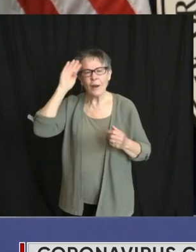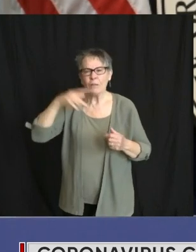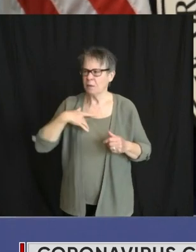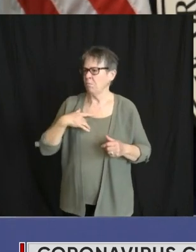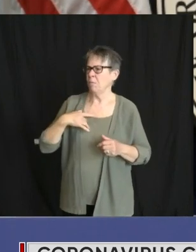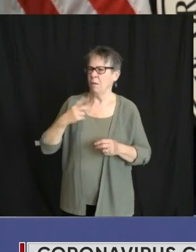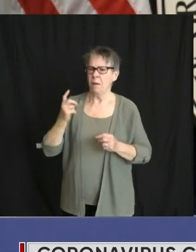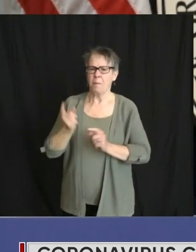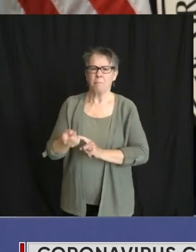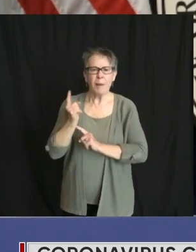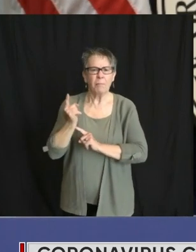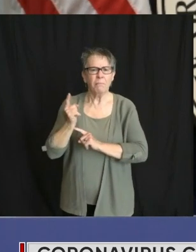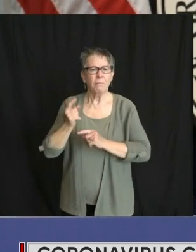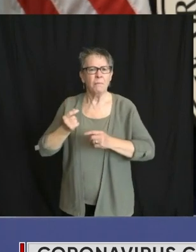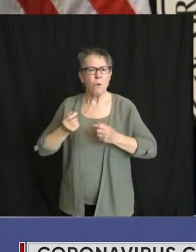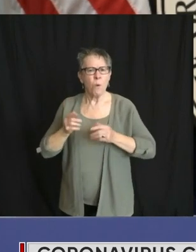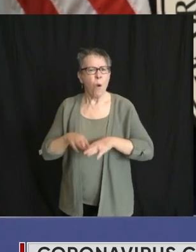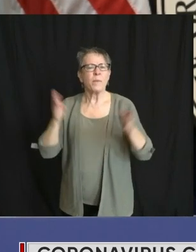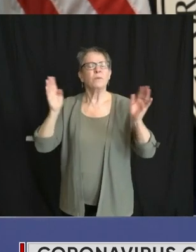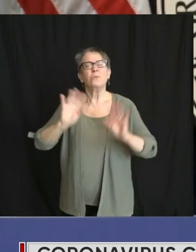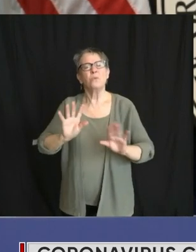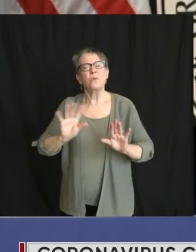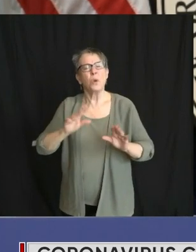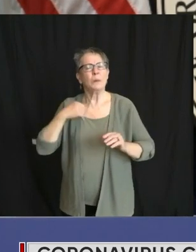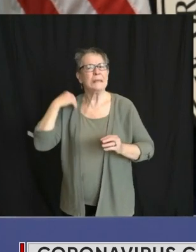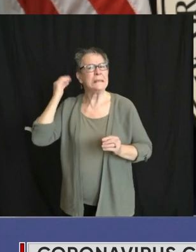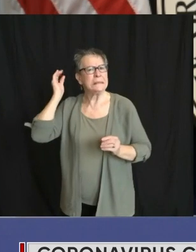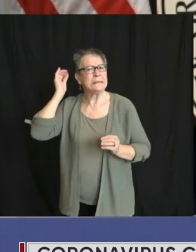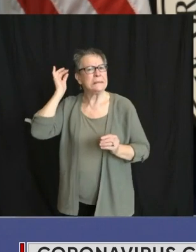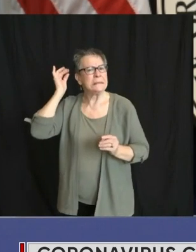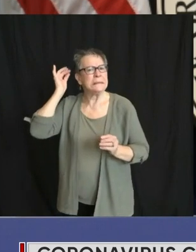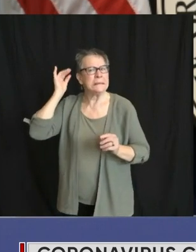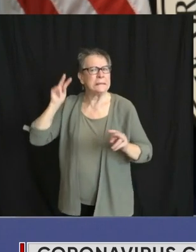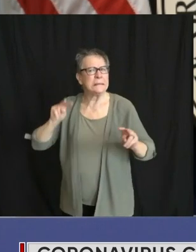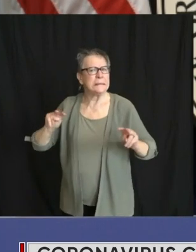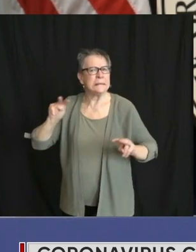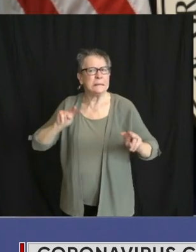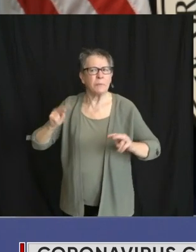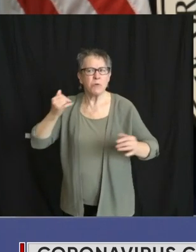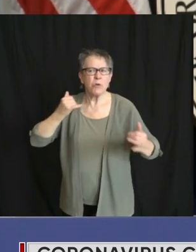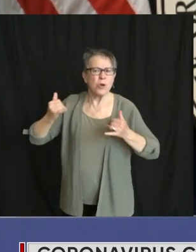WE SAID THEY ARE CLOSED AND TODAY WE ARE SAYING AS OF